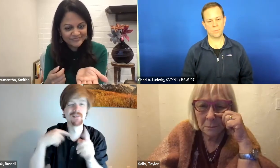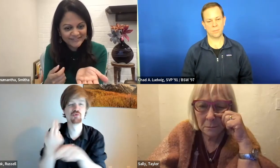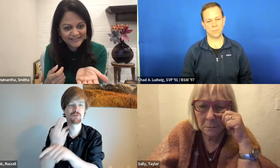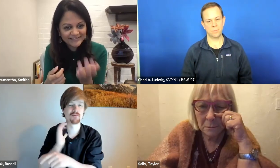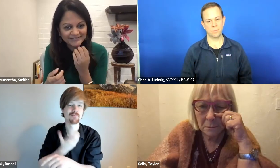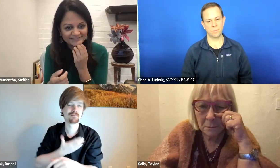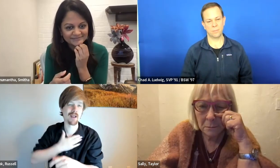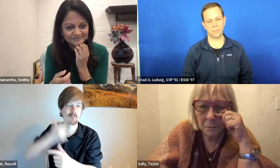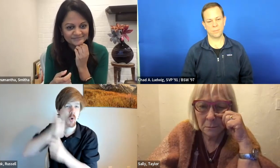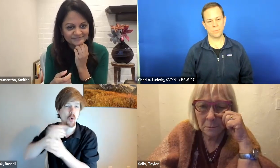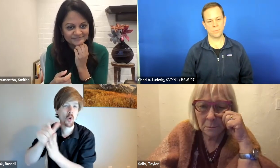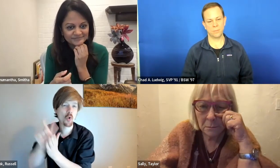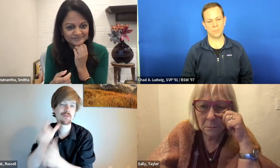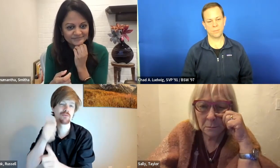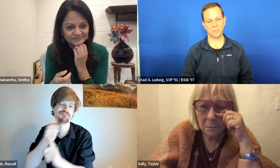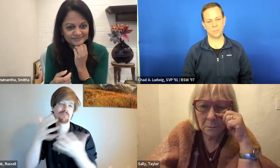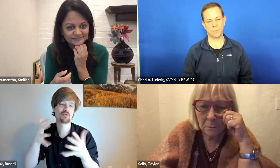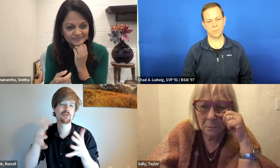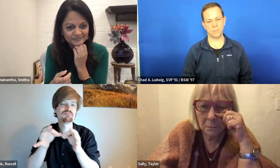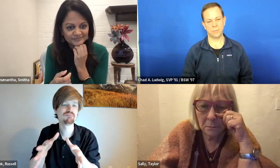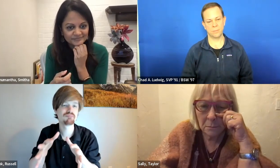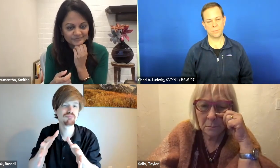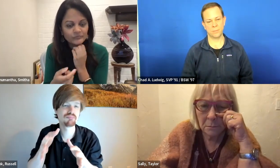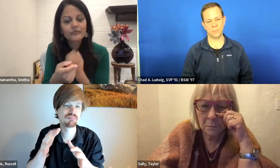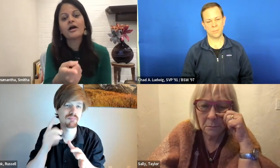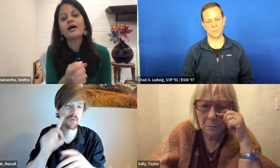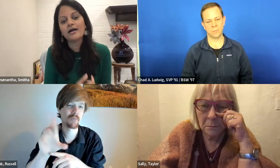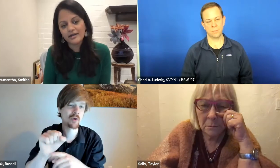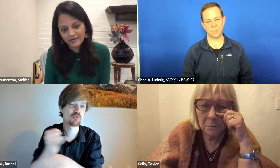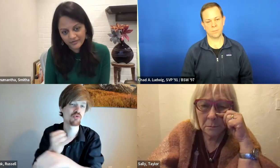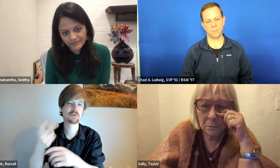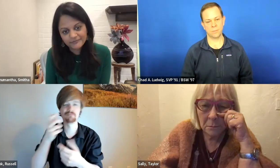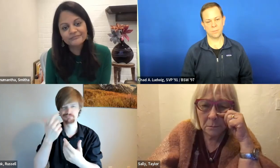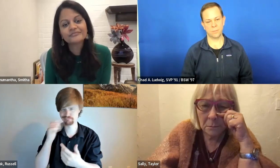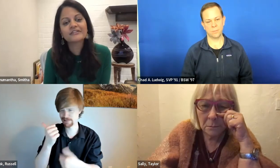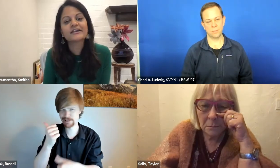How did you communicate with them? You know, I might not be the most ethical, but we did use my brother-in-law,